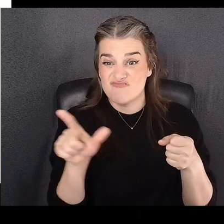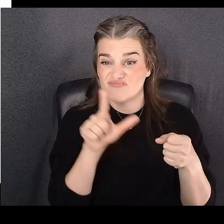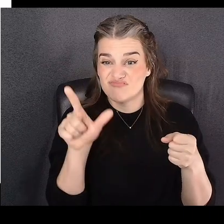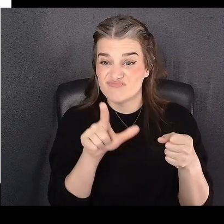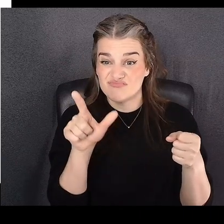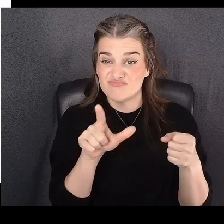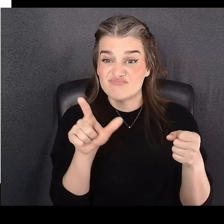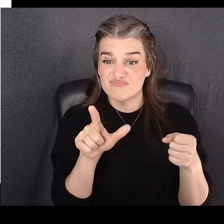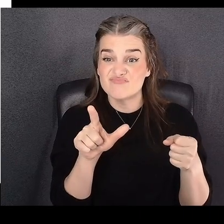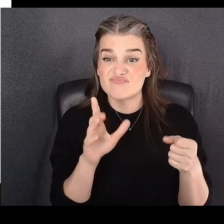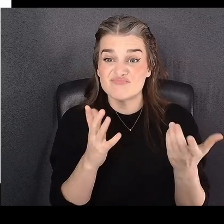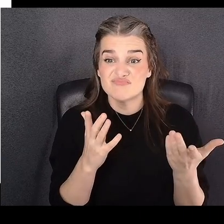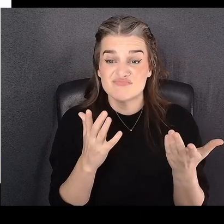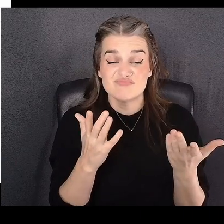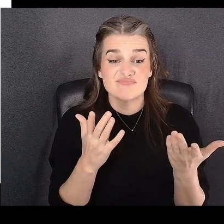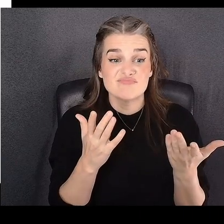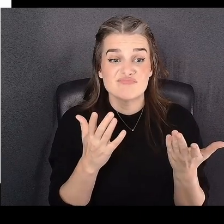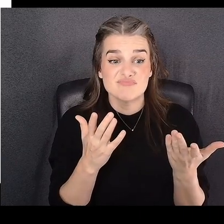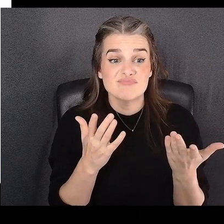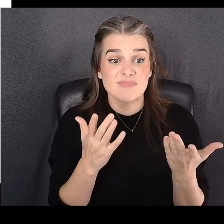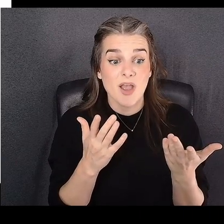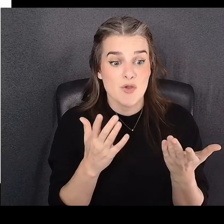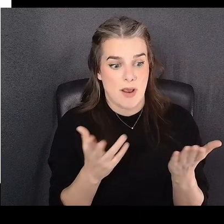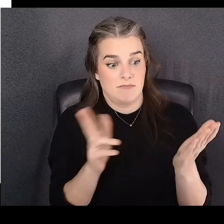You can get a library card for free, and same concept